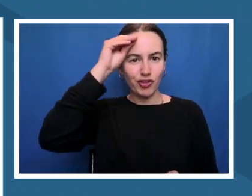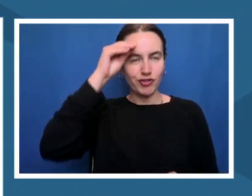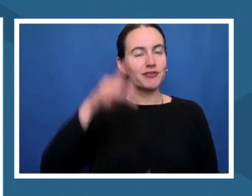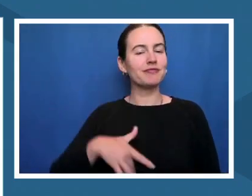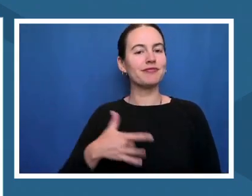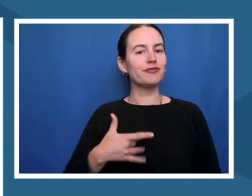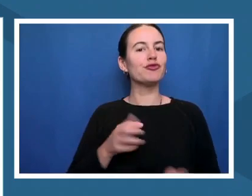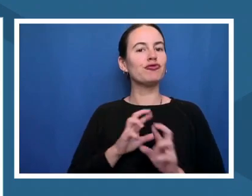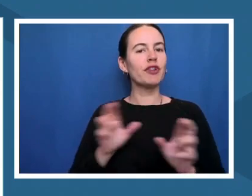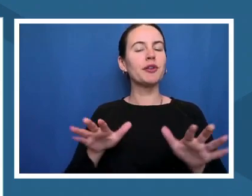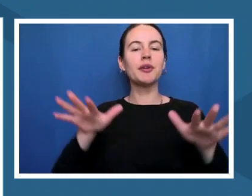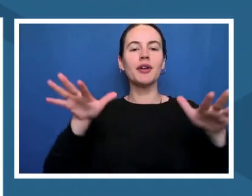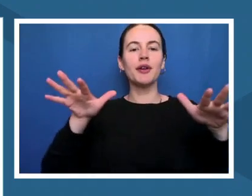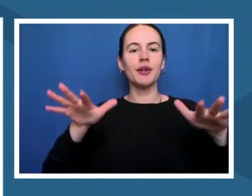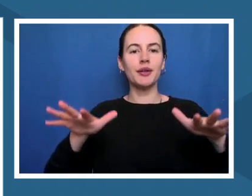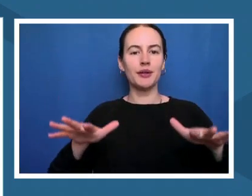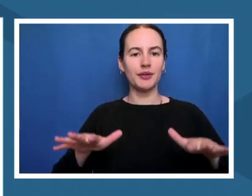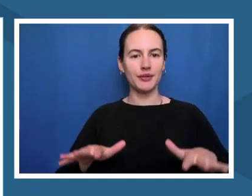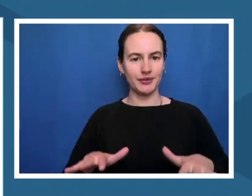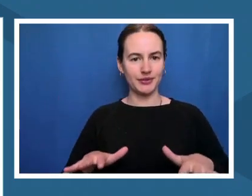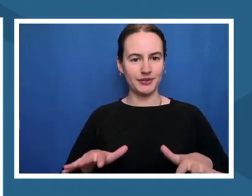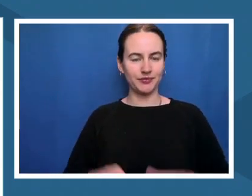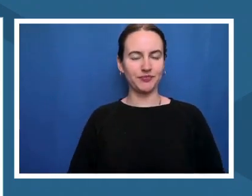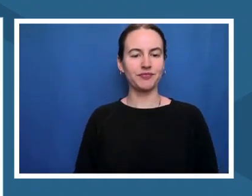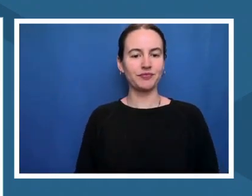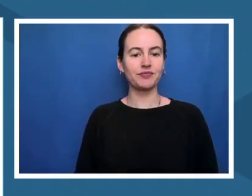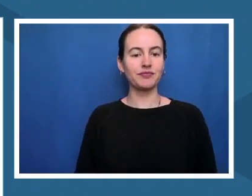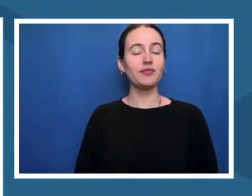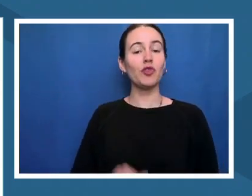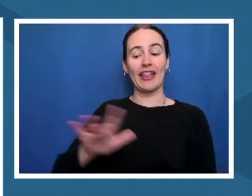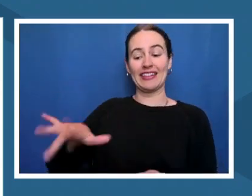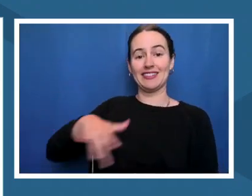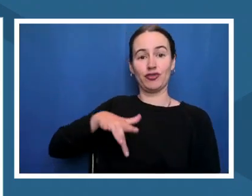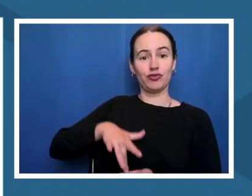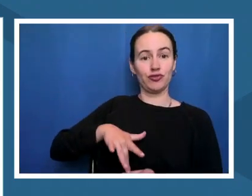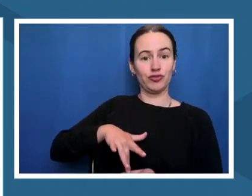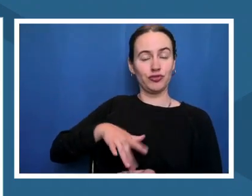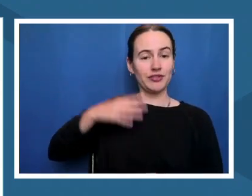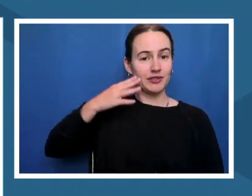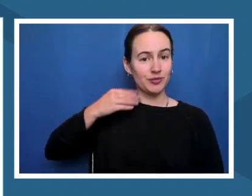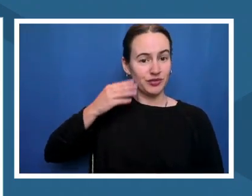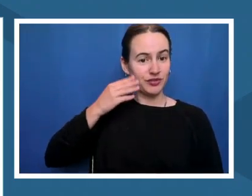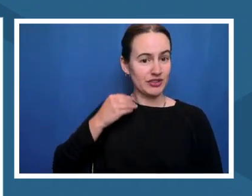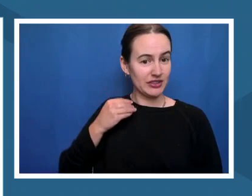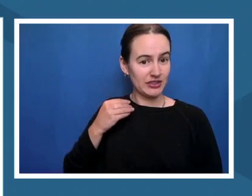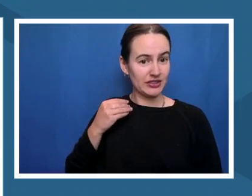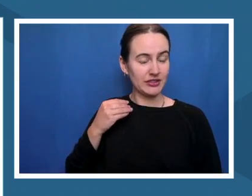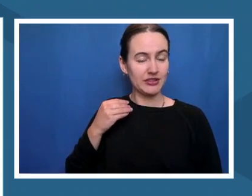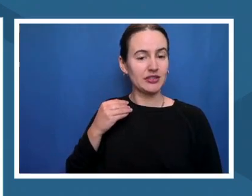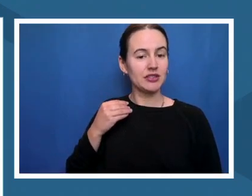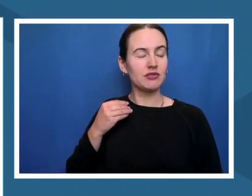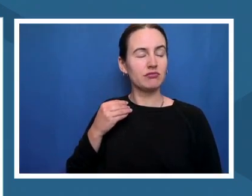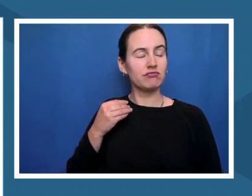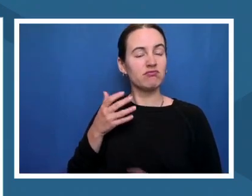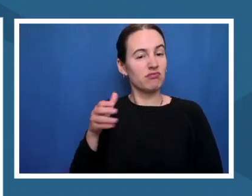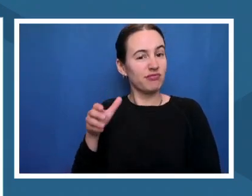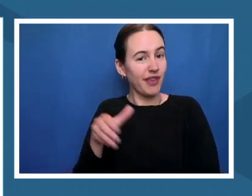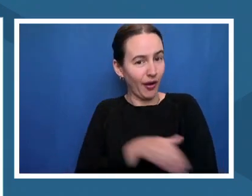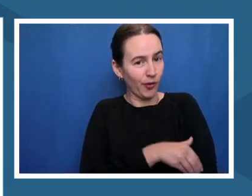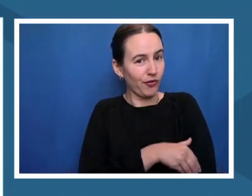um so for me that centering experience however you wanna form it